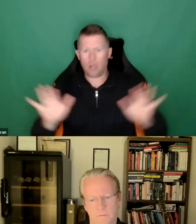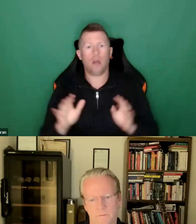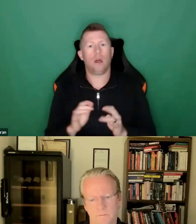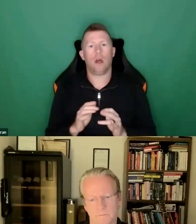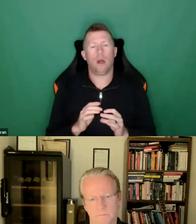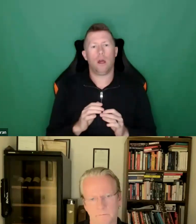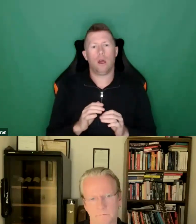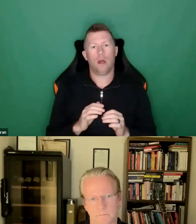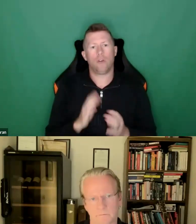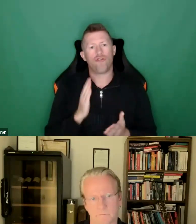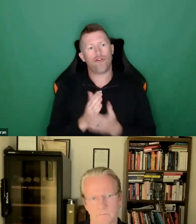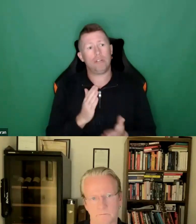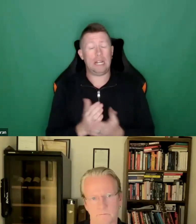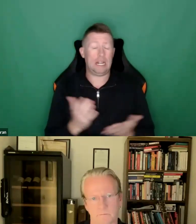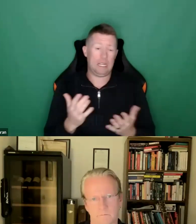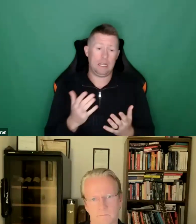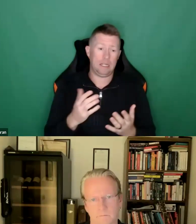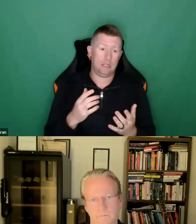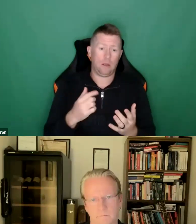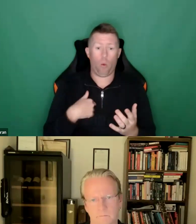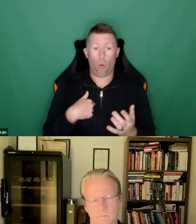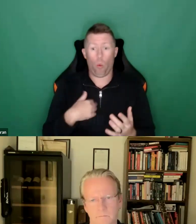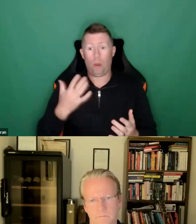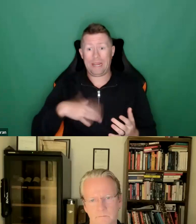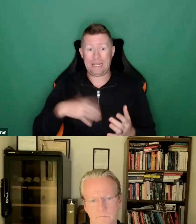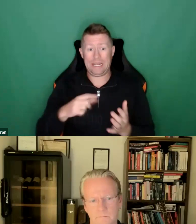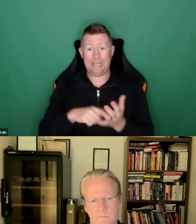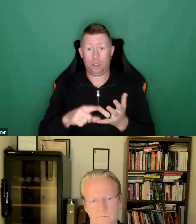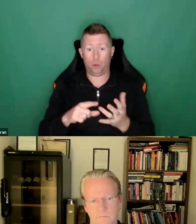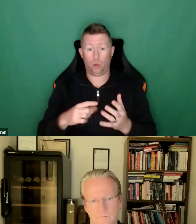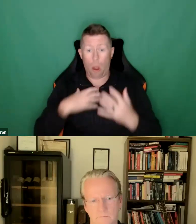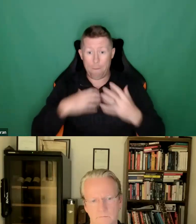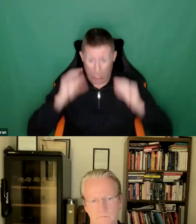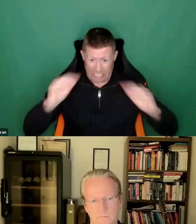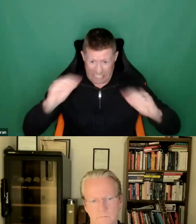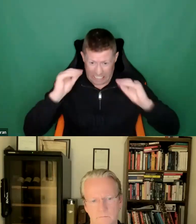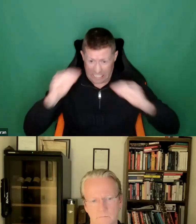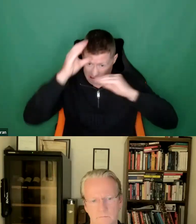professions both in the schools and the people outside the school, how does everybody kind of